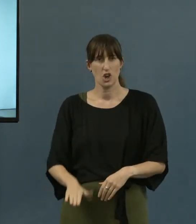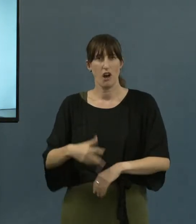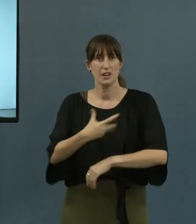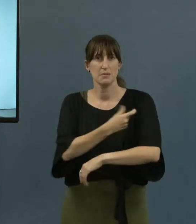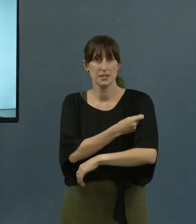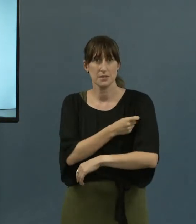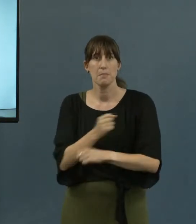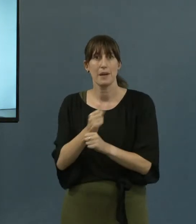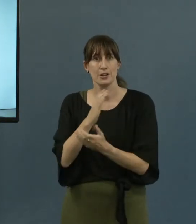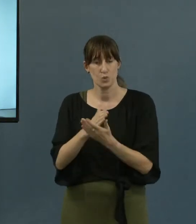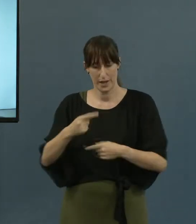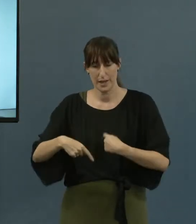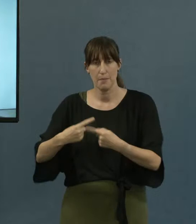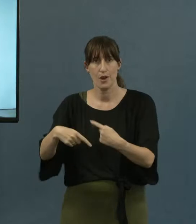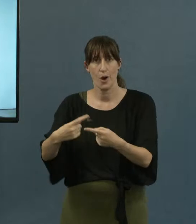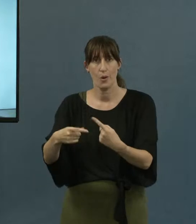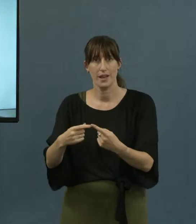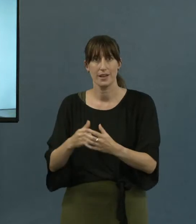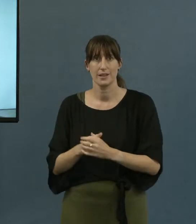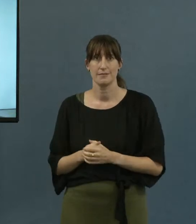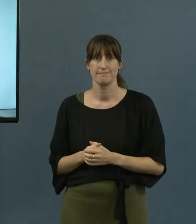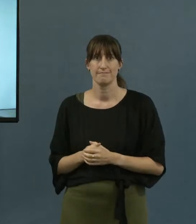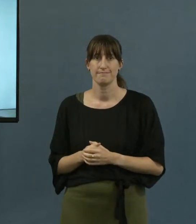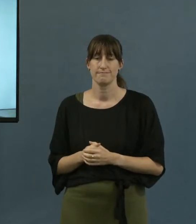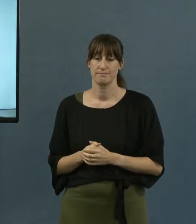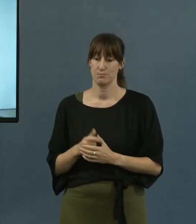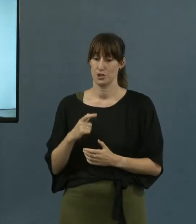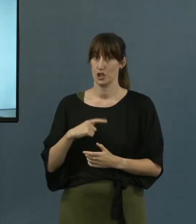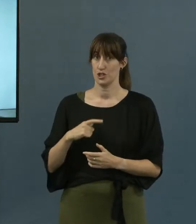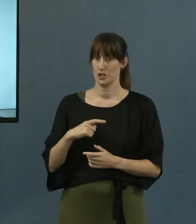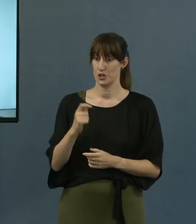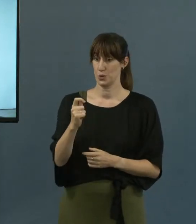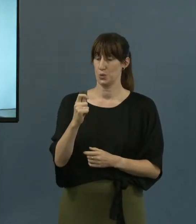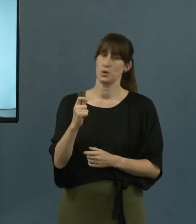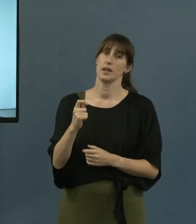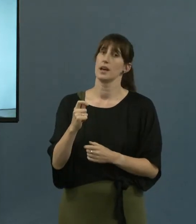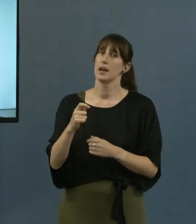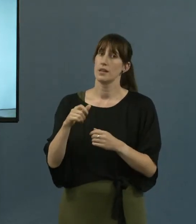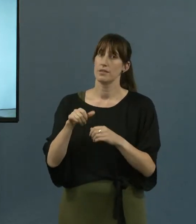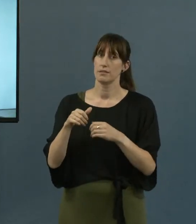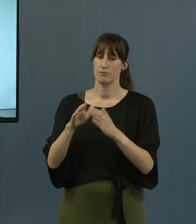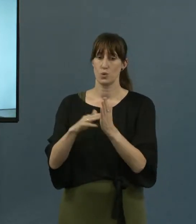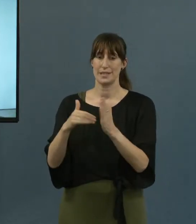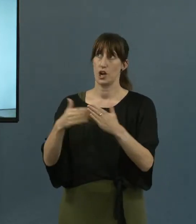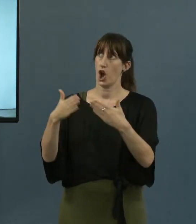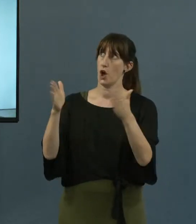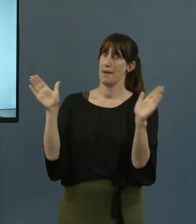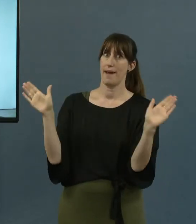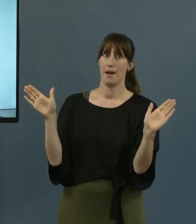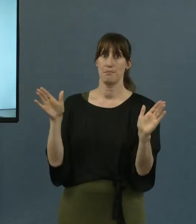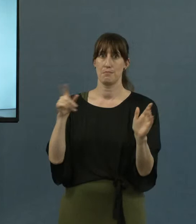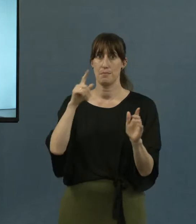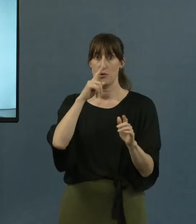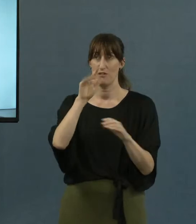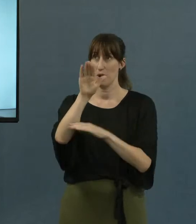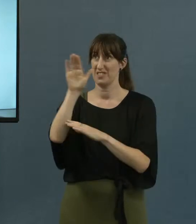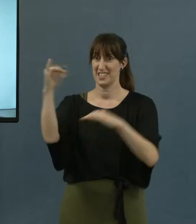keeping up to date with those immunisations, particularly as we come to the time where we're reopening our borders. And